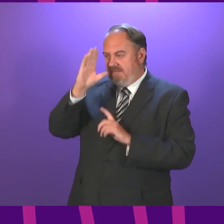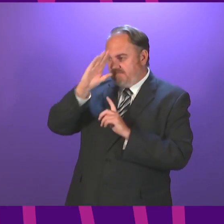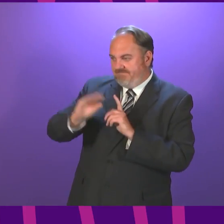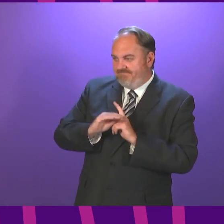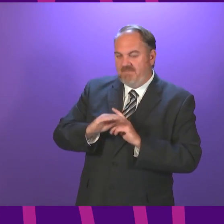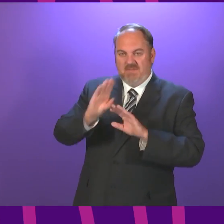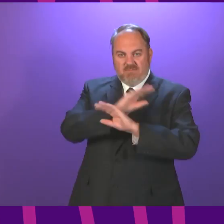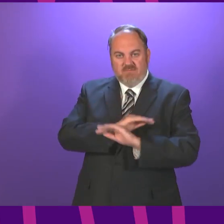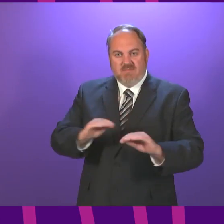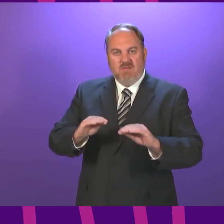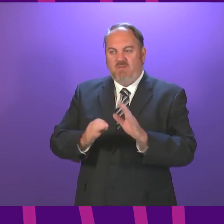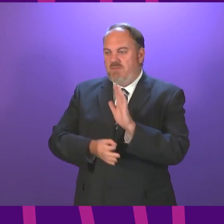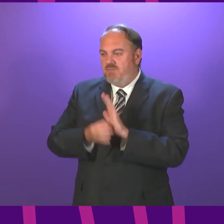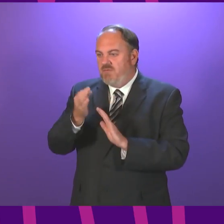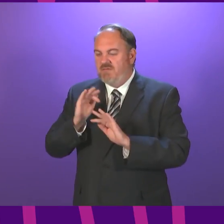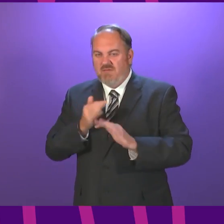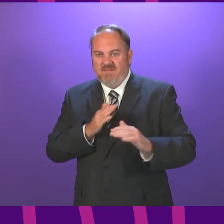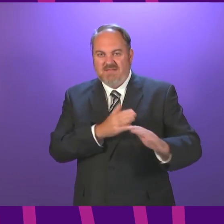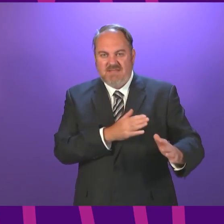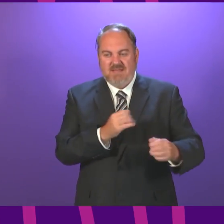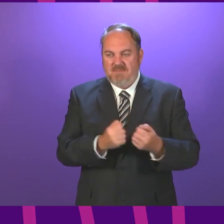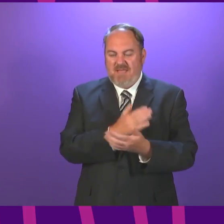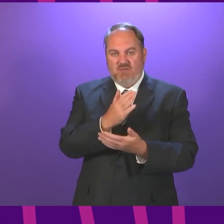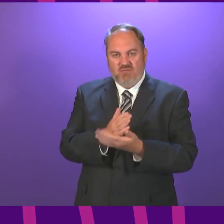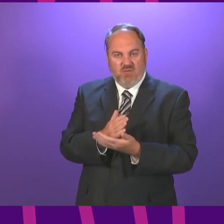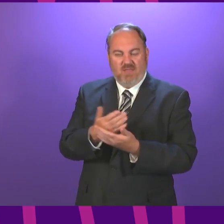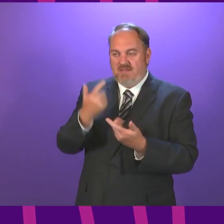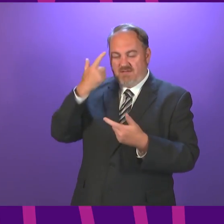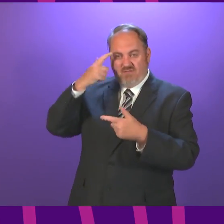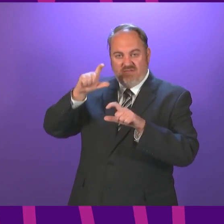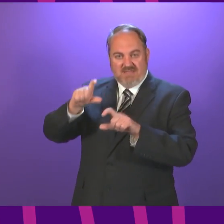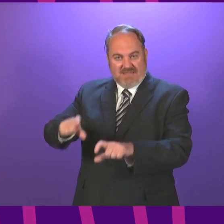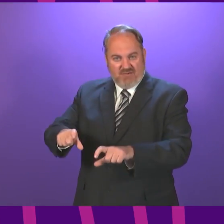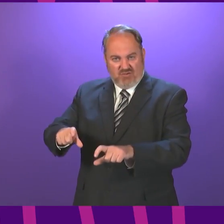Will she reform services, guarantee the availability of residential rehab, integrate substance